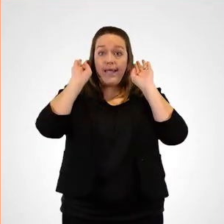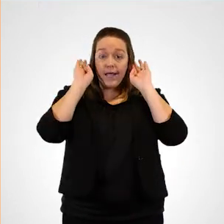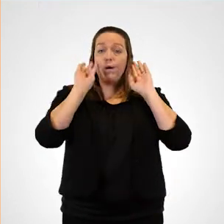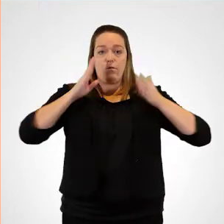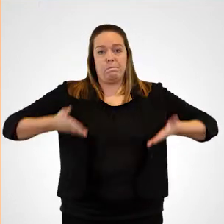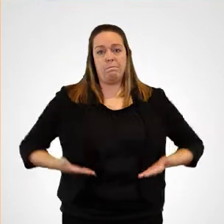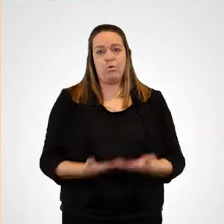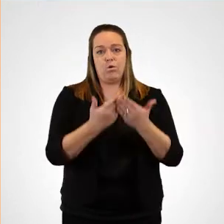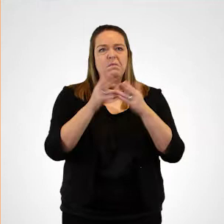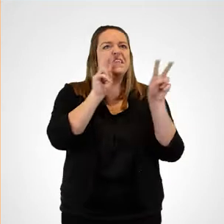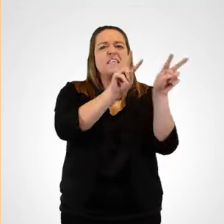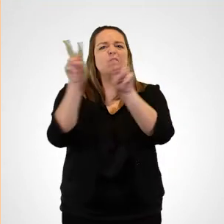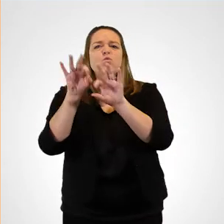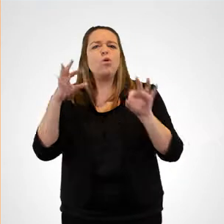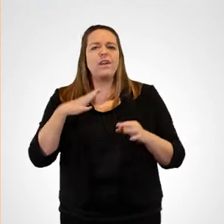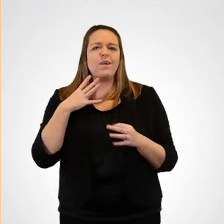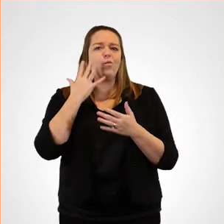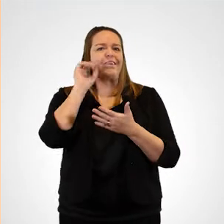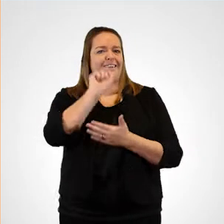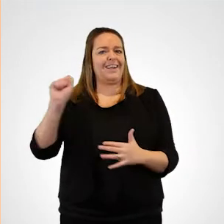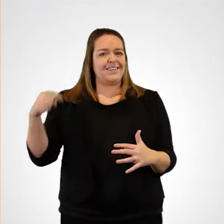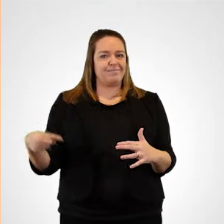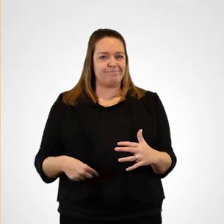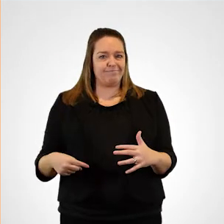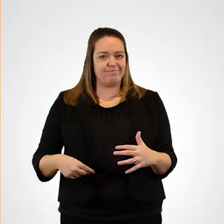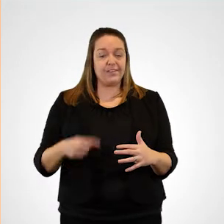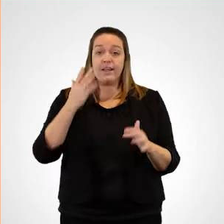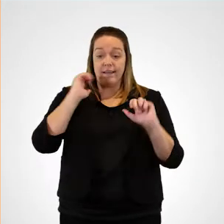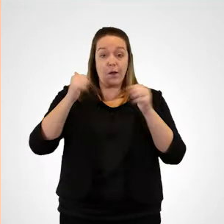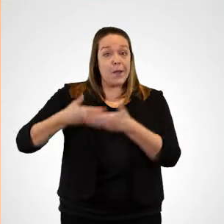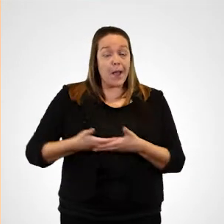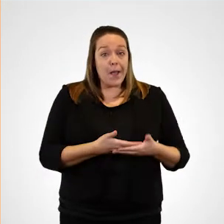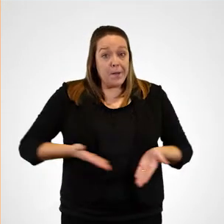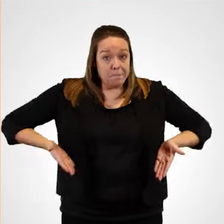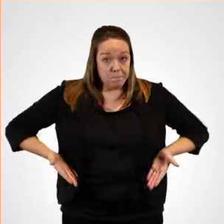but you don't need to be able to see. Once babies are born, suddenly they have the opportunity